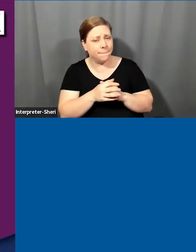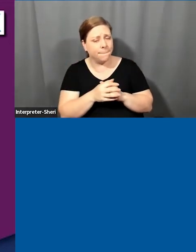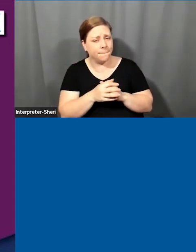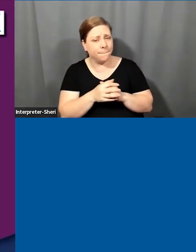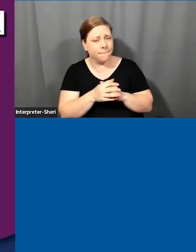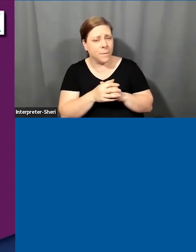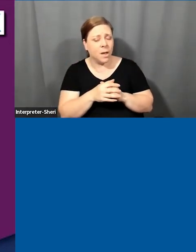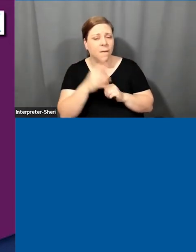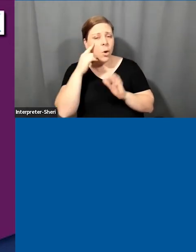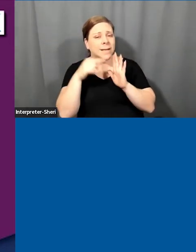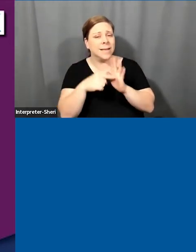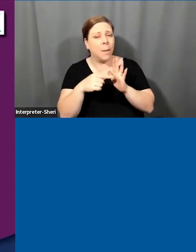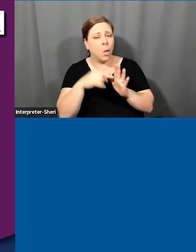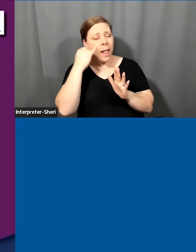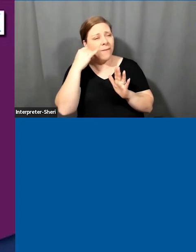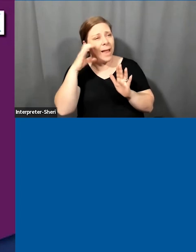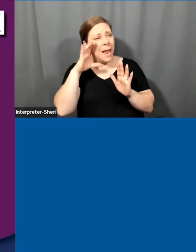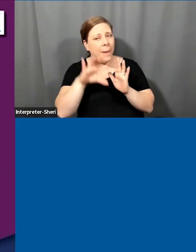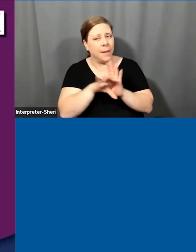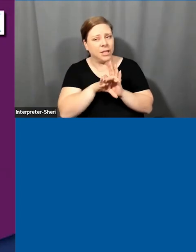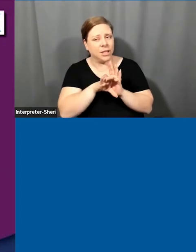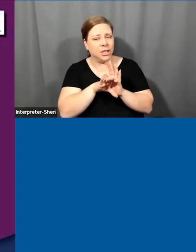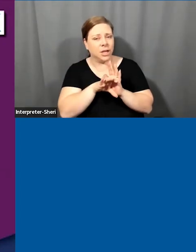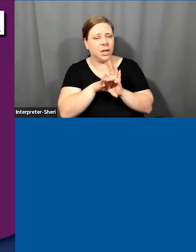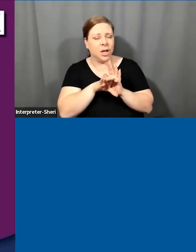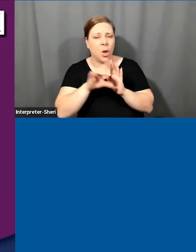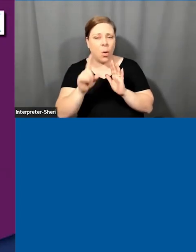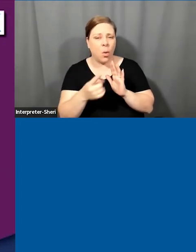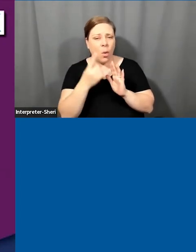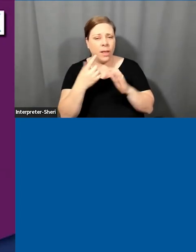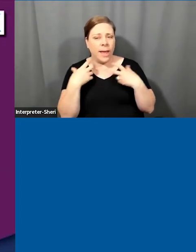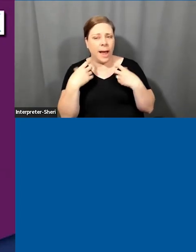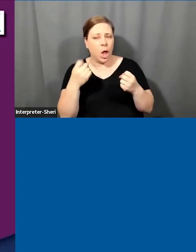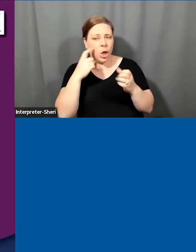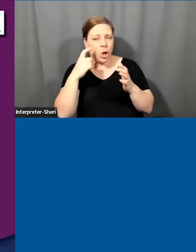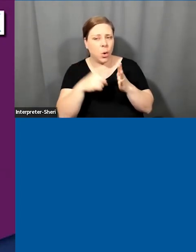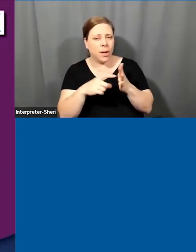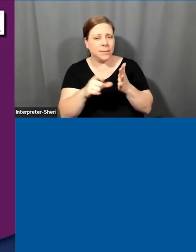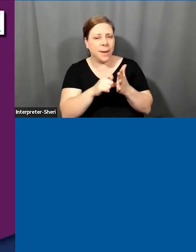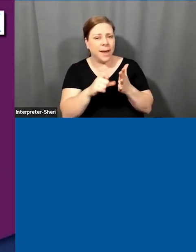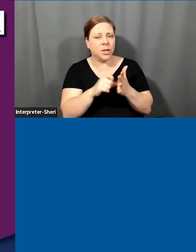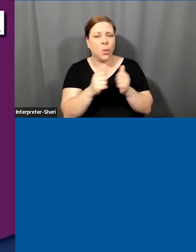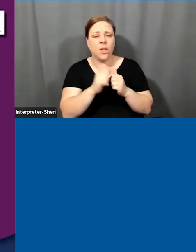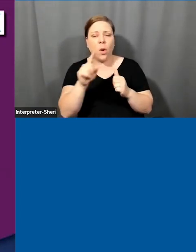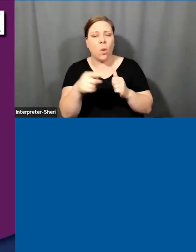For example, an image only health notice page with only unreadable text.